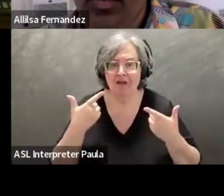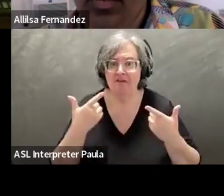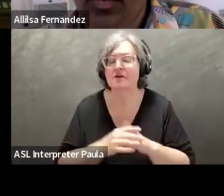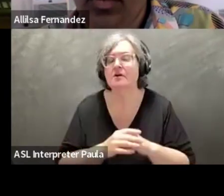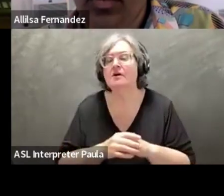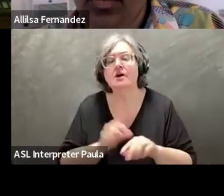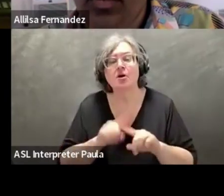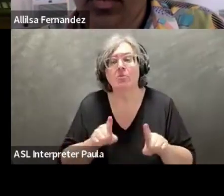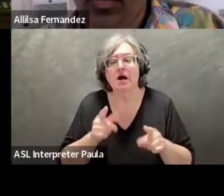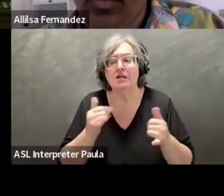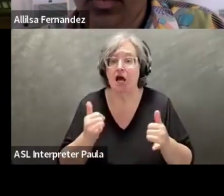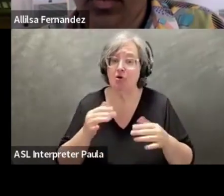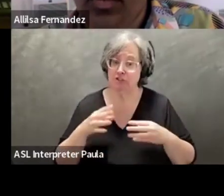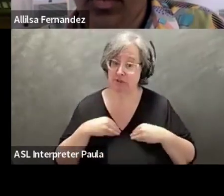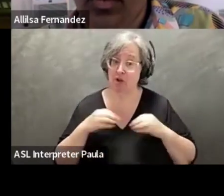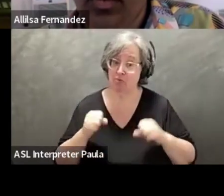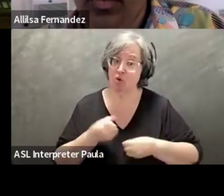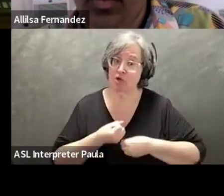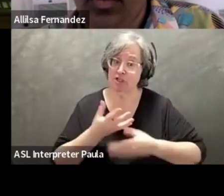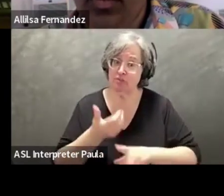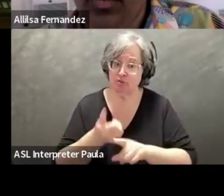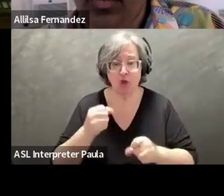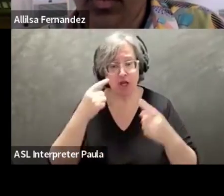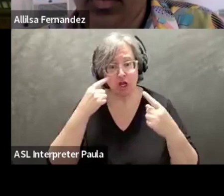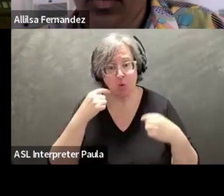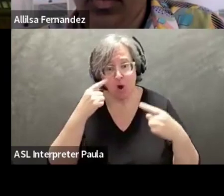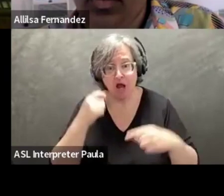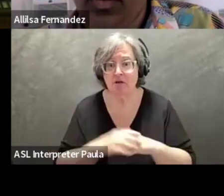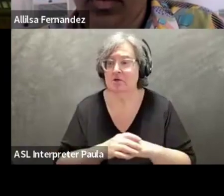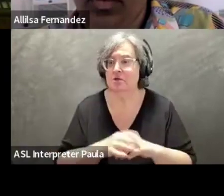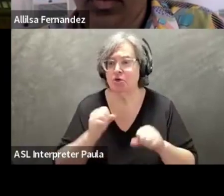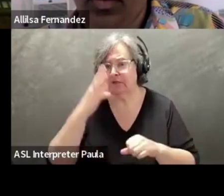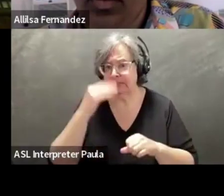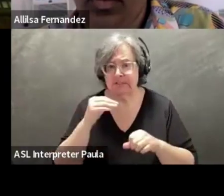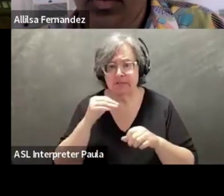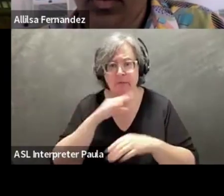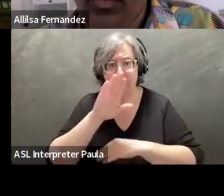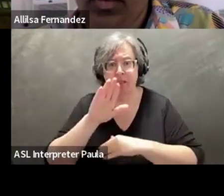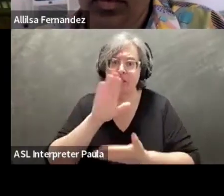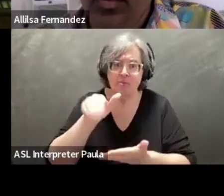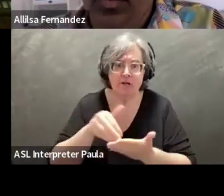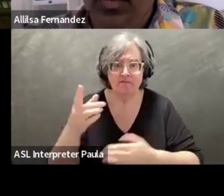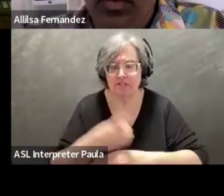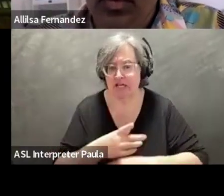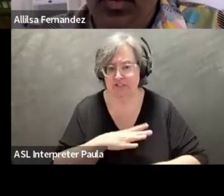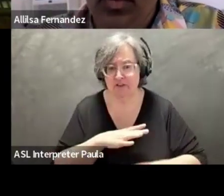yourself, to take some time to cry, just to take a nap in the middle of the day. You know, as long as you get back going to